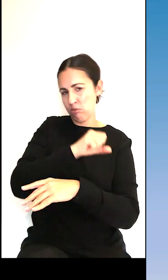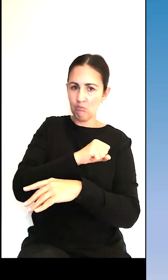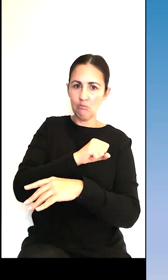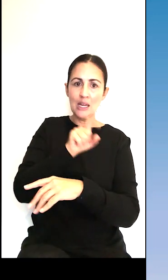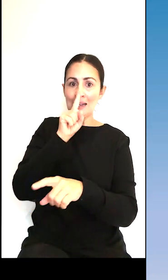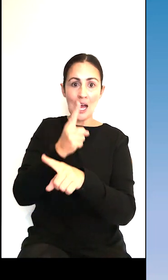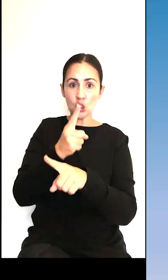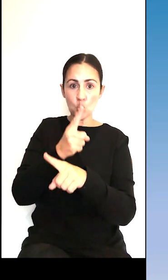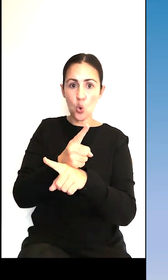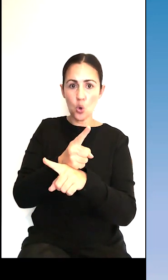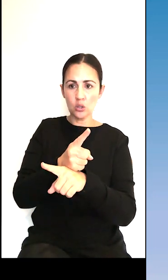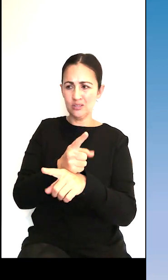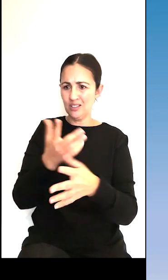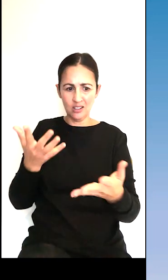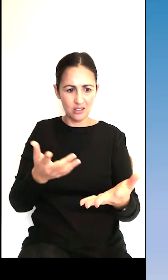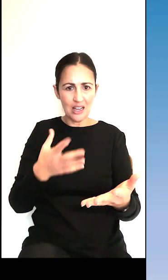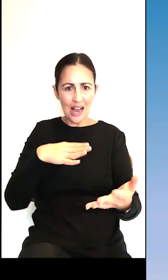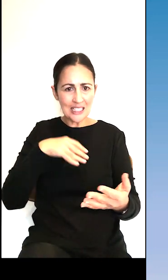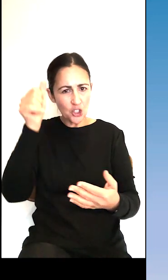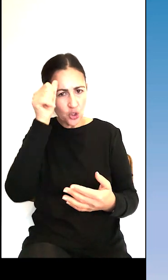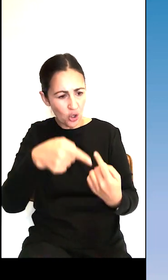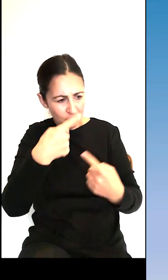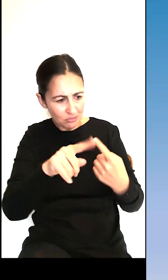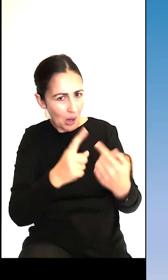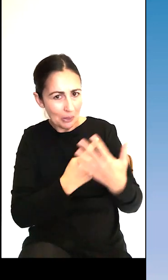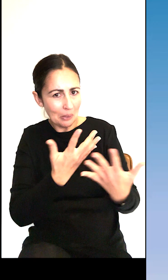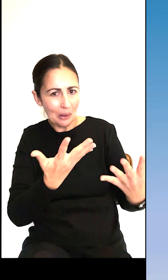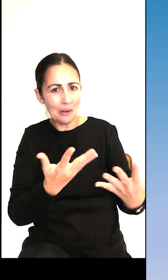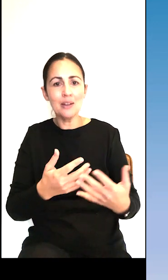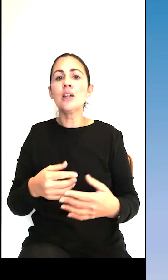if they've given, if it's up on the system there. Um, if it's for a,